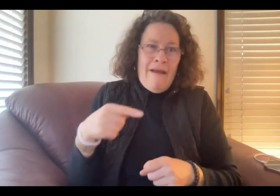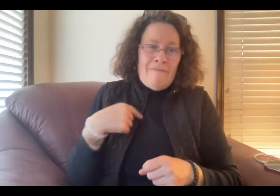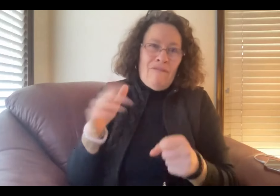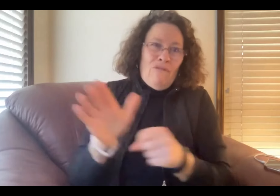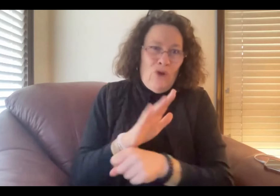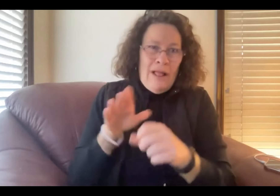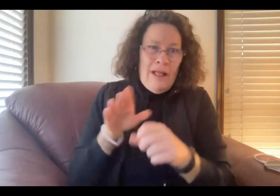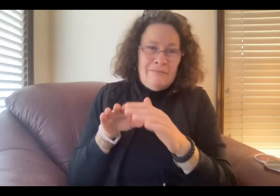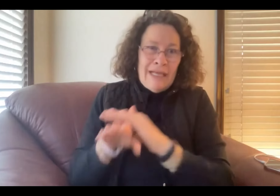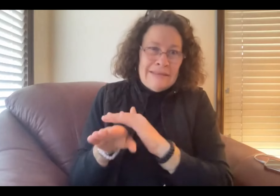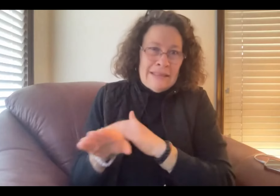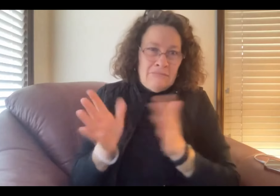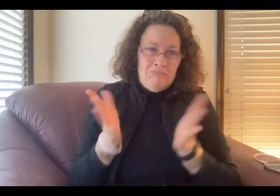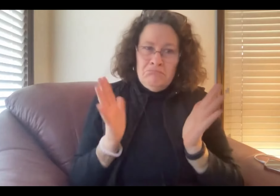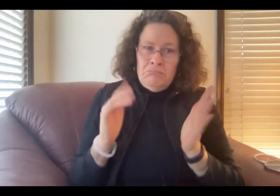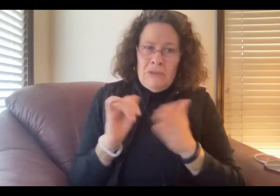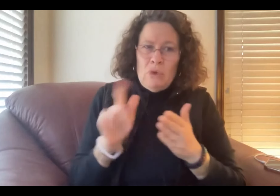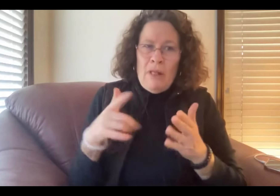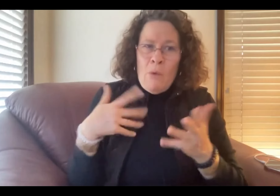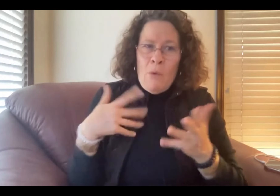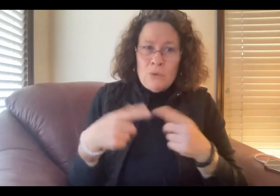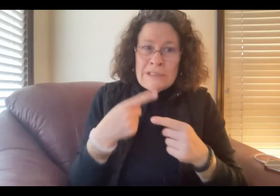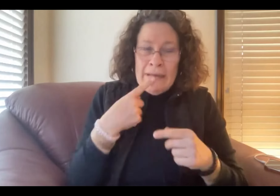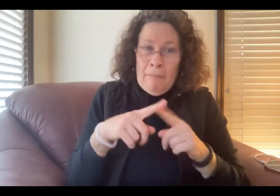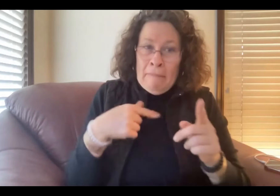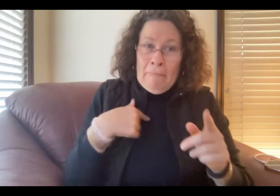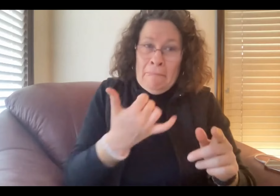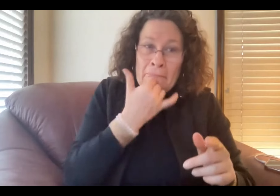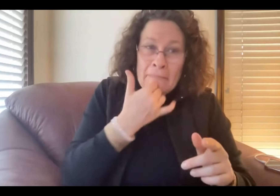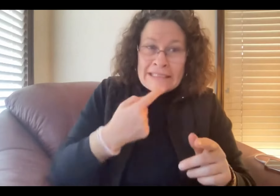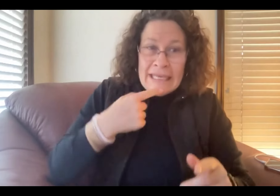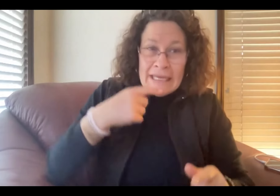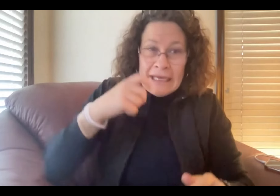advisory council. Just making sure they could have full access that's what I was looking